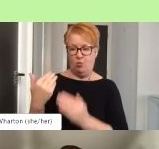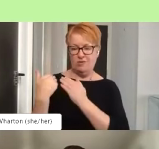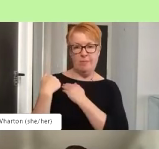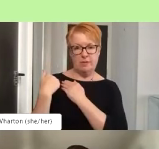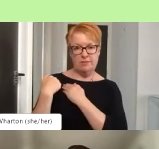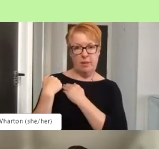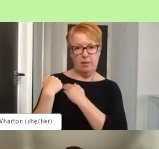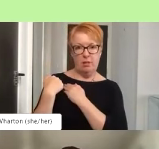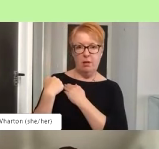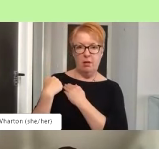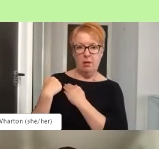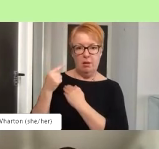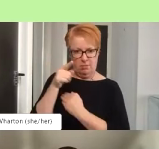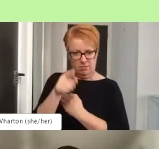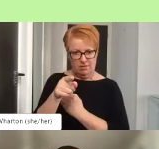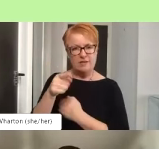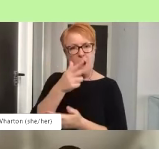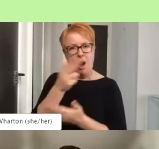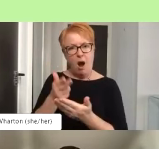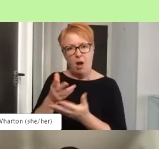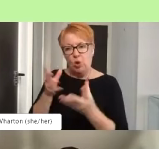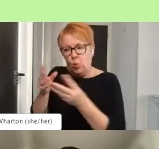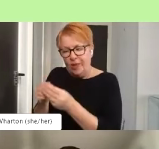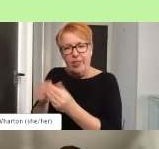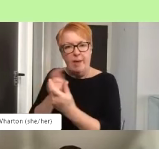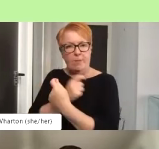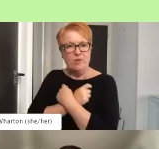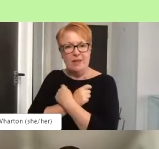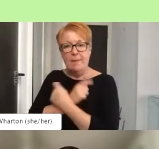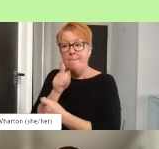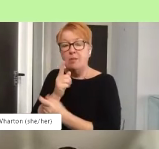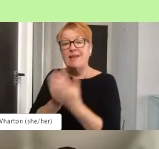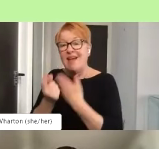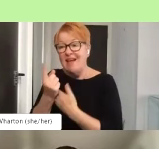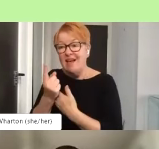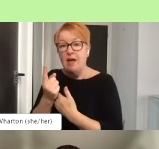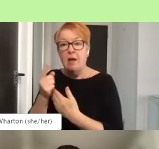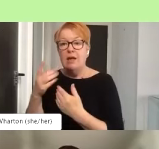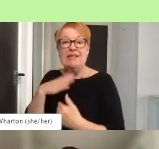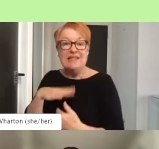It's not just my exceptional unusual idea that is not going to be real,